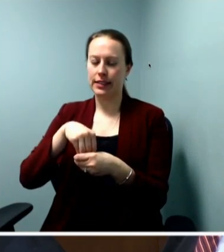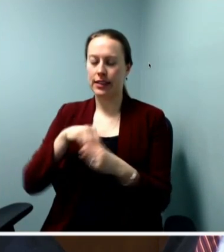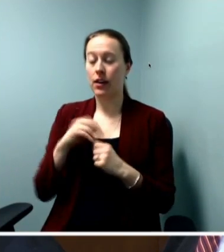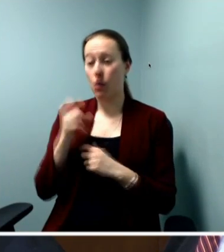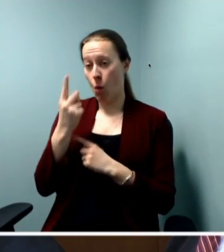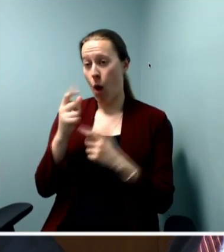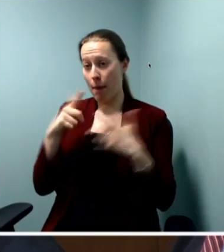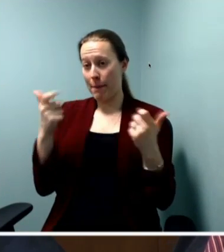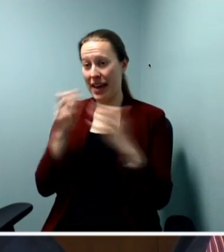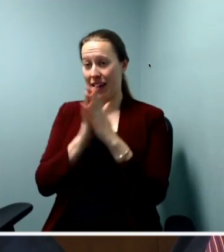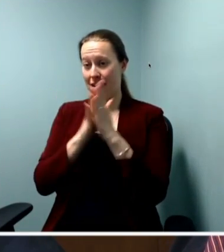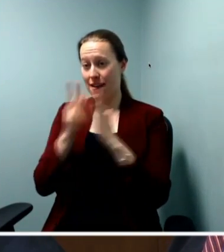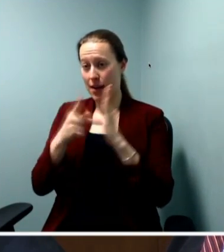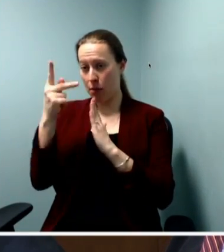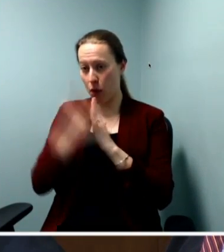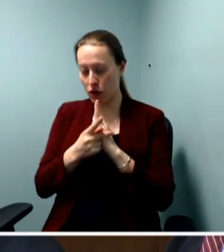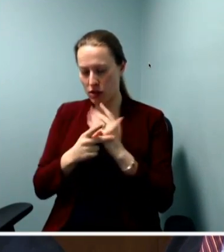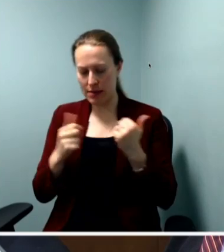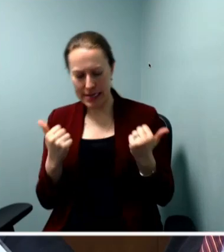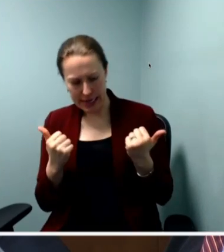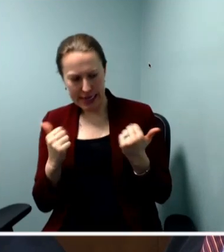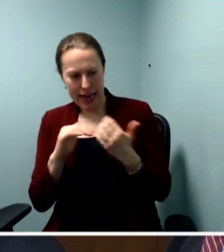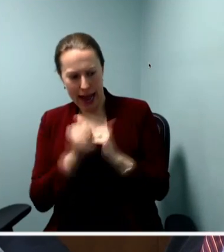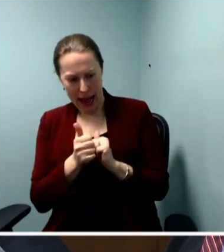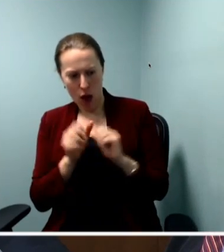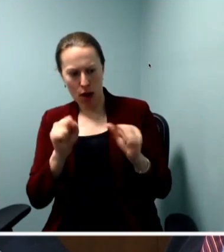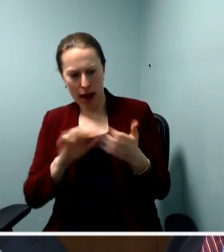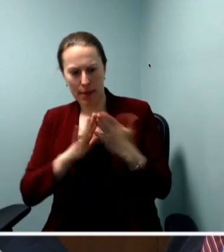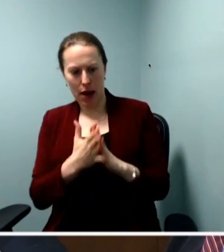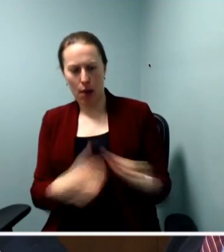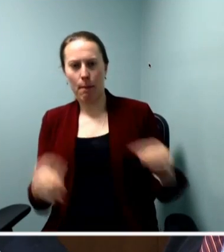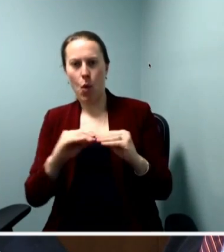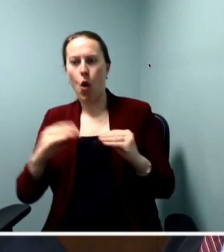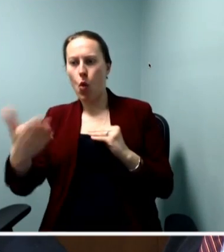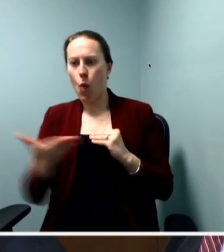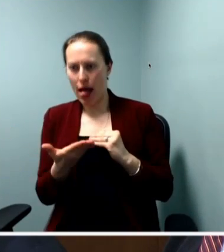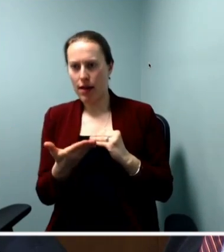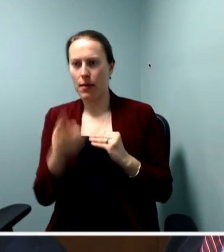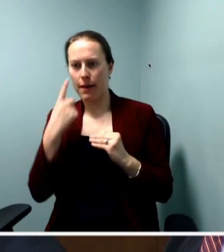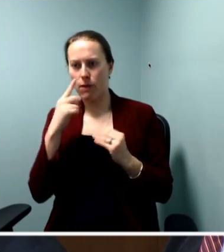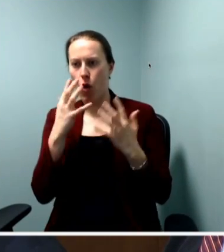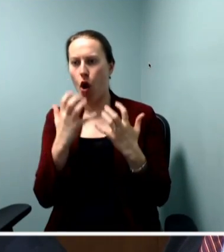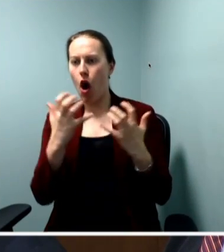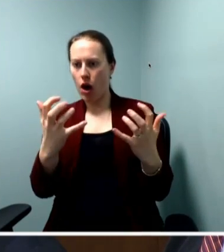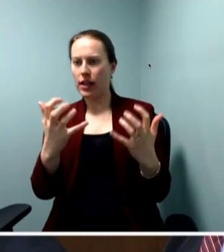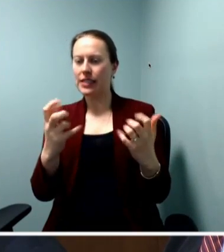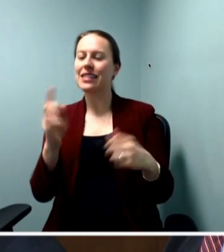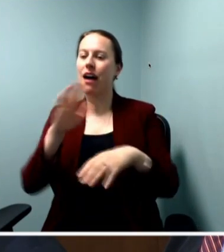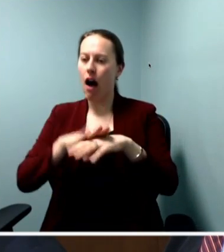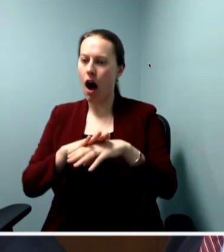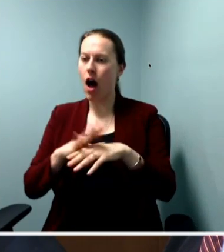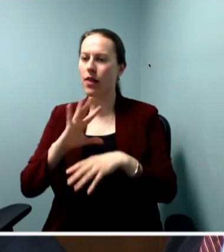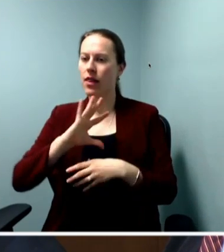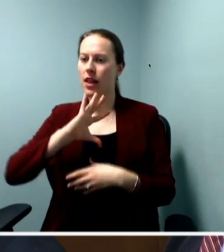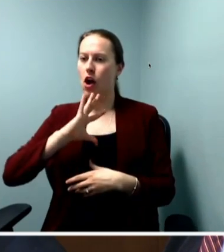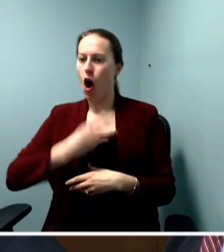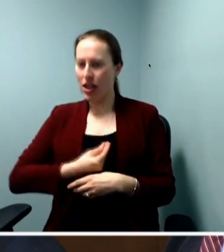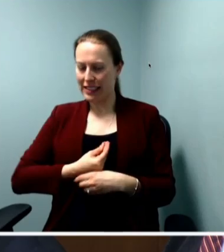how we could be more welcoming to audiences on the autism spectrum. And so we worked with the Chicago Children's Theater